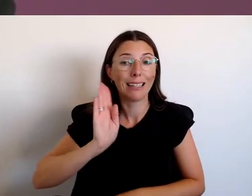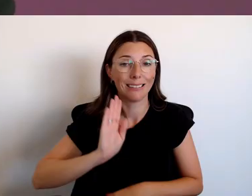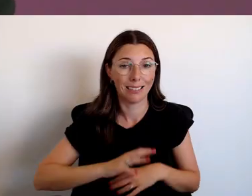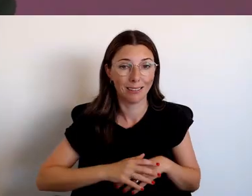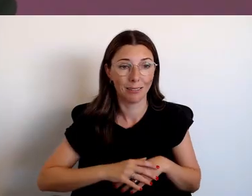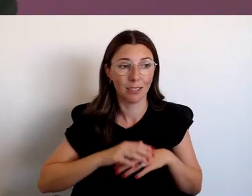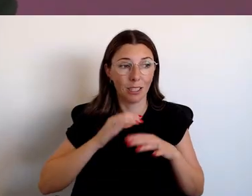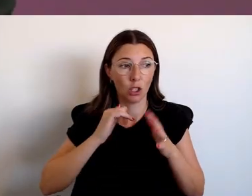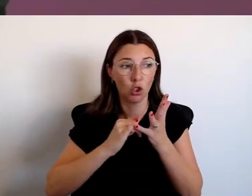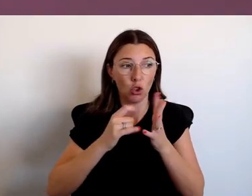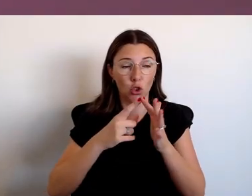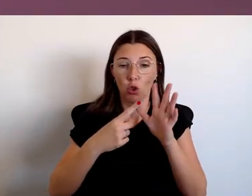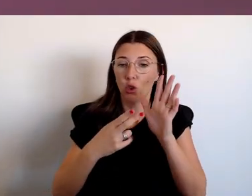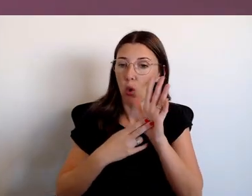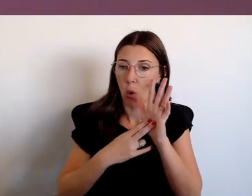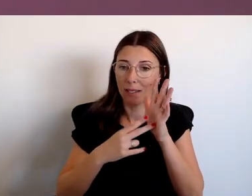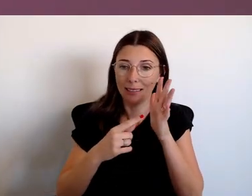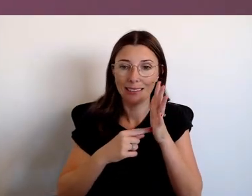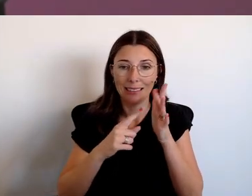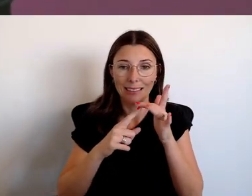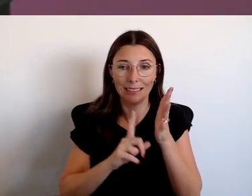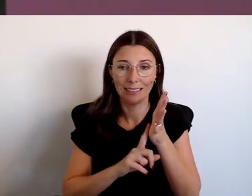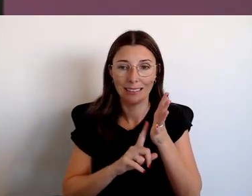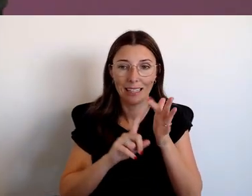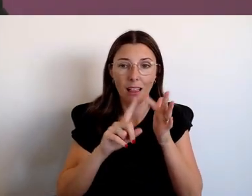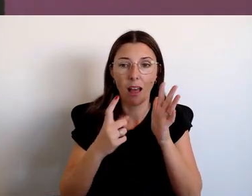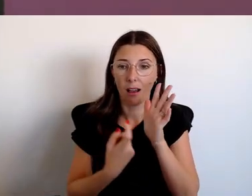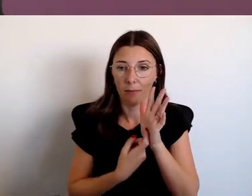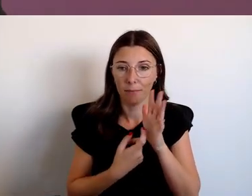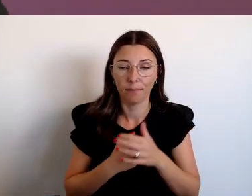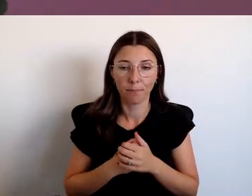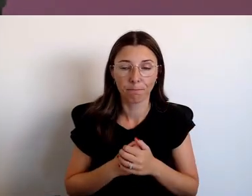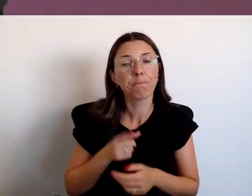this morning, Sean Tiller. (COUGHS) Excuse me.